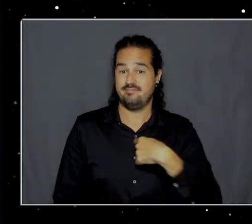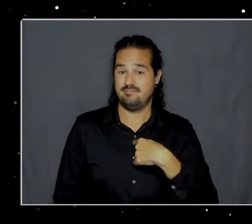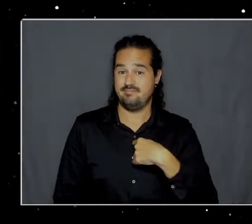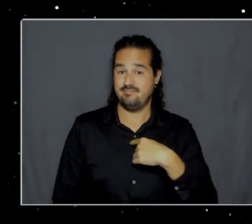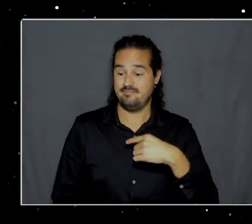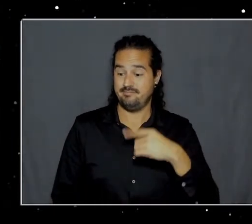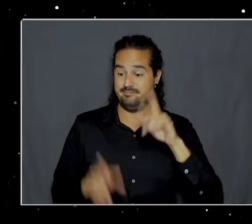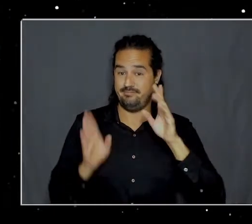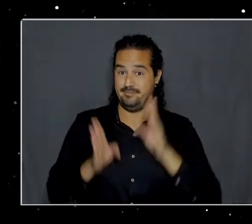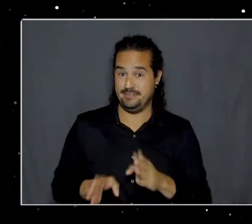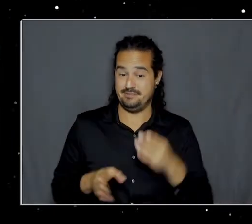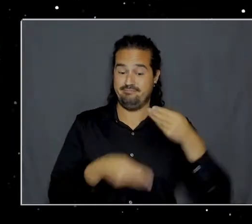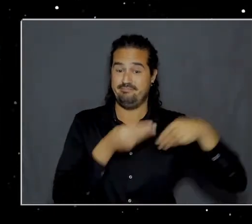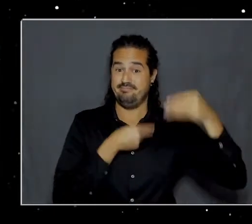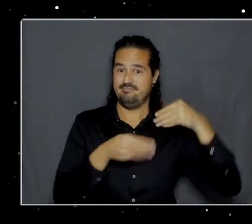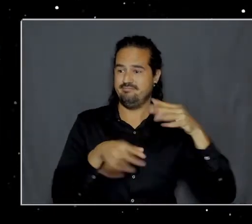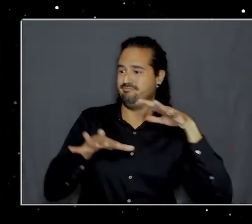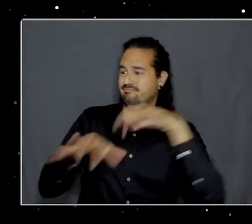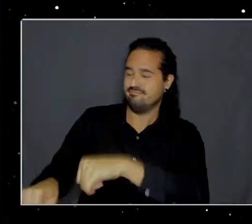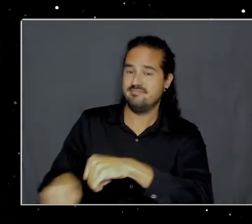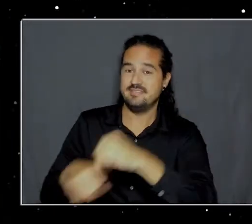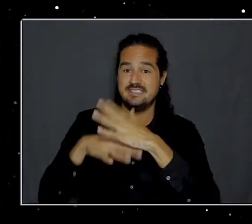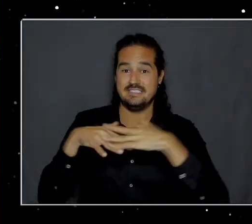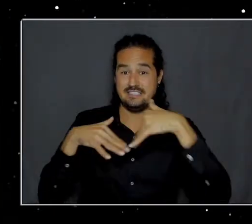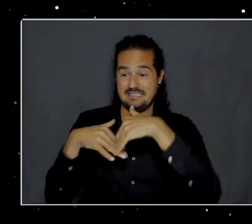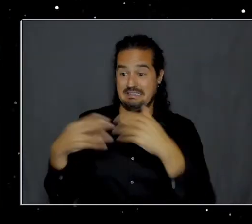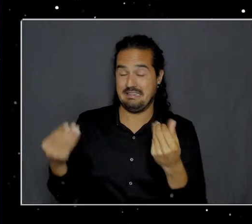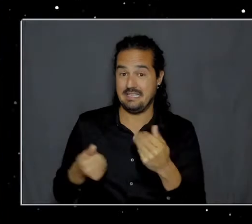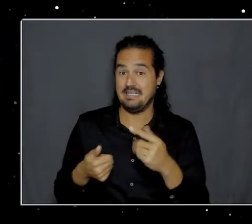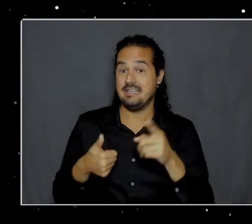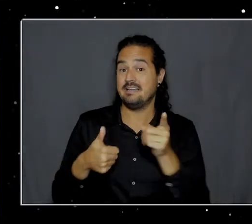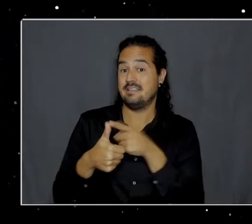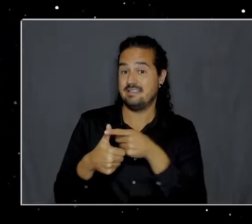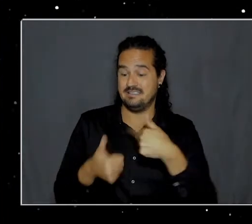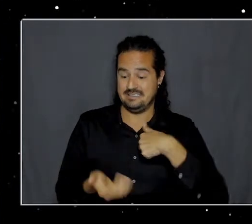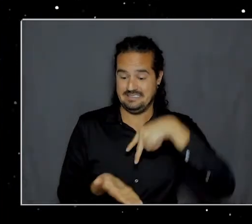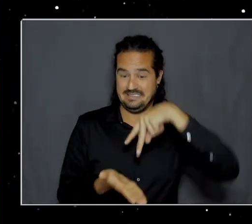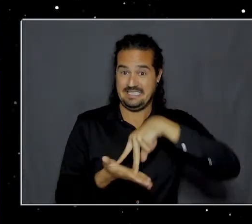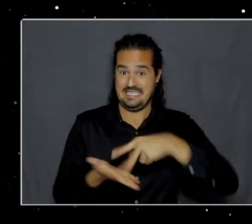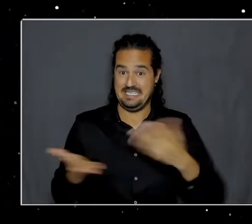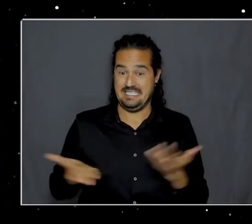INDIGENOUS LAND. ONE IS, STANDING ON SACRED LAND MEANS YOU HAVE A RESPONSIBILITY.